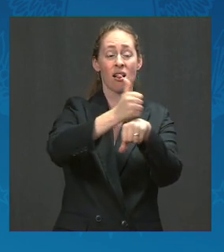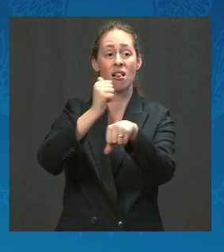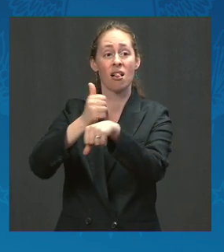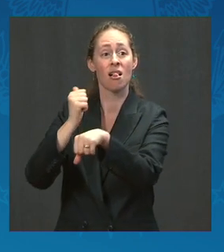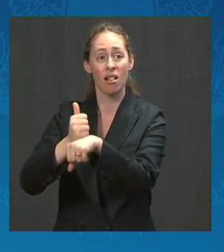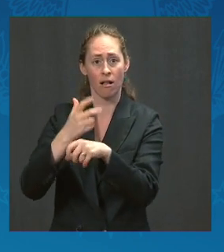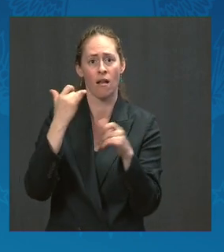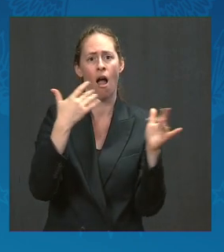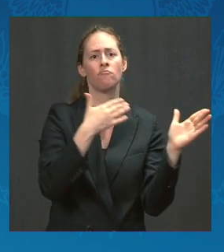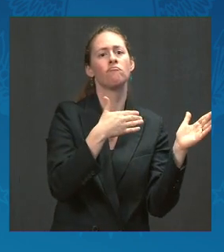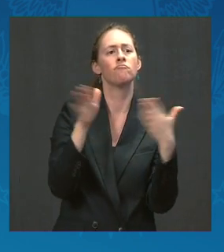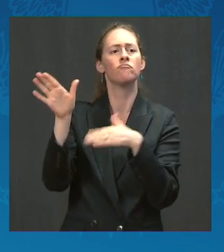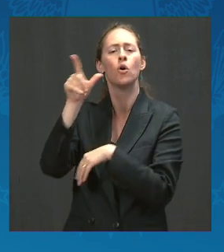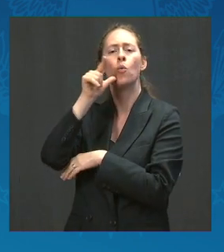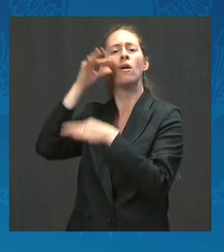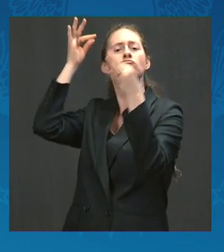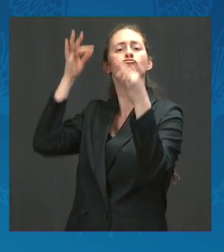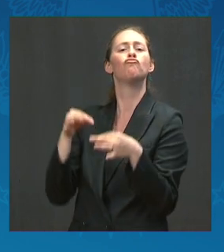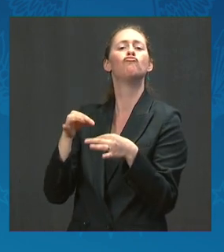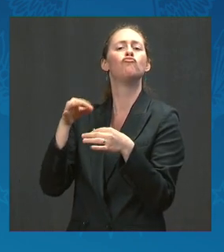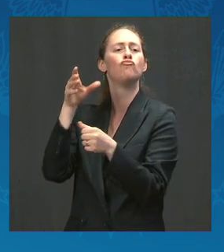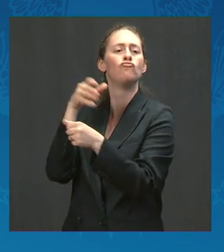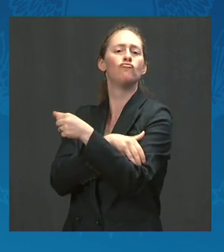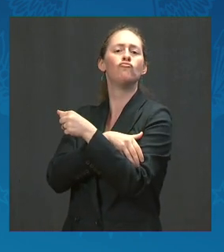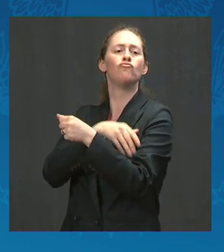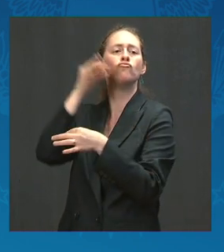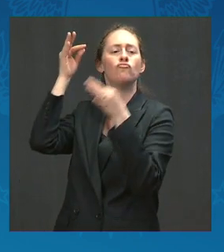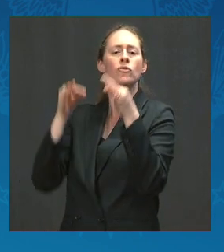from trusted local election officials